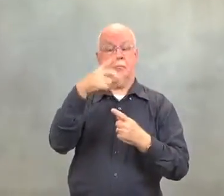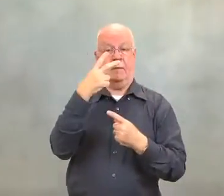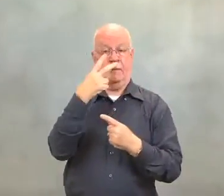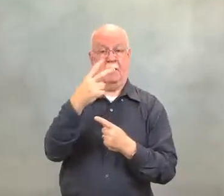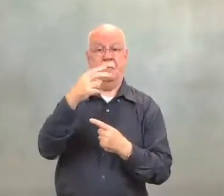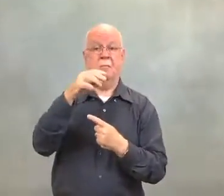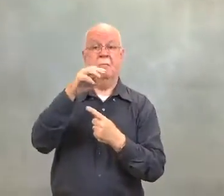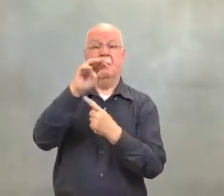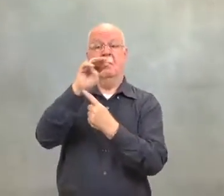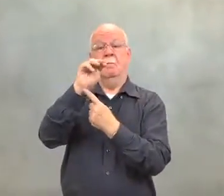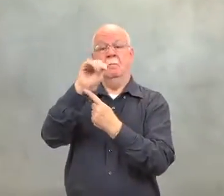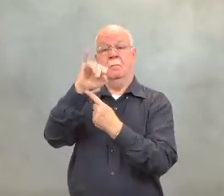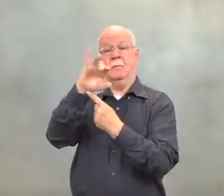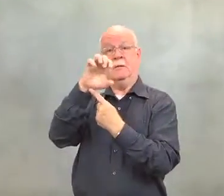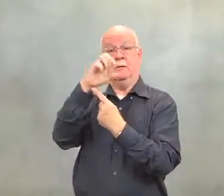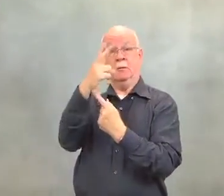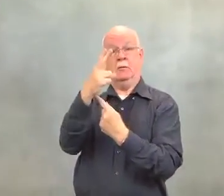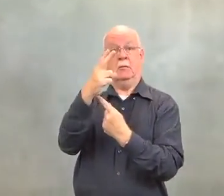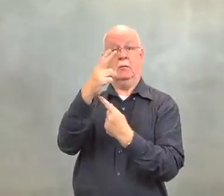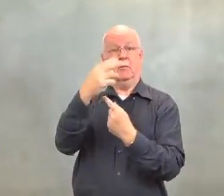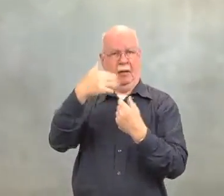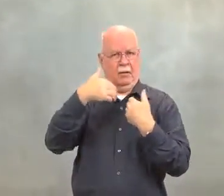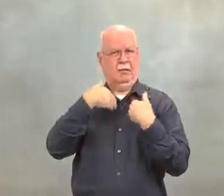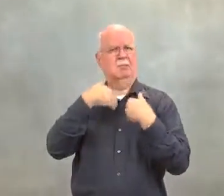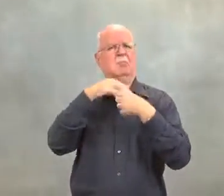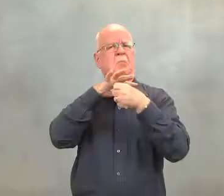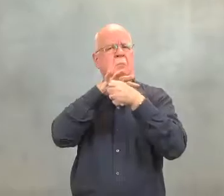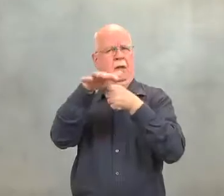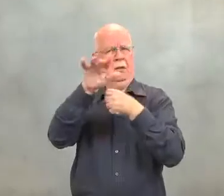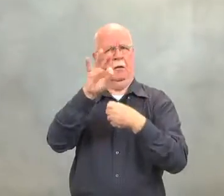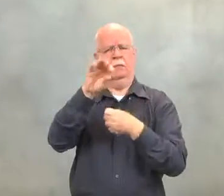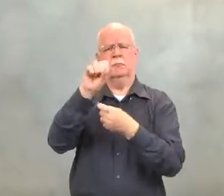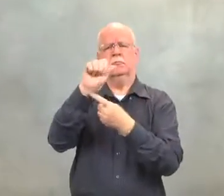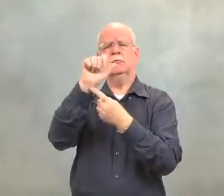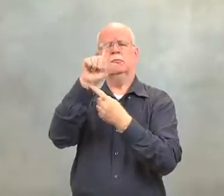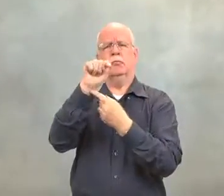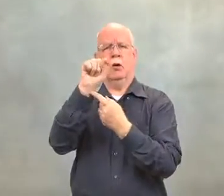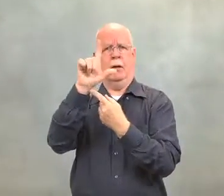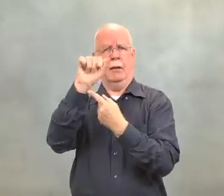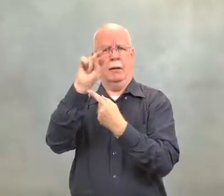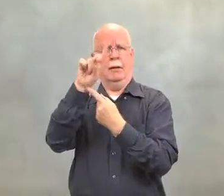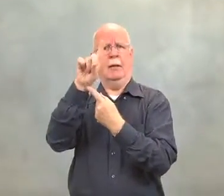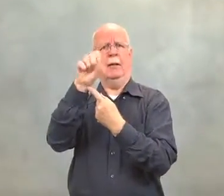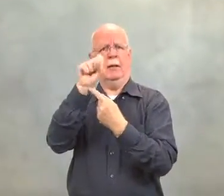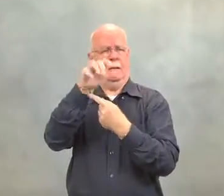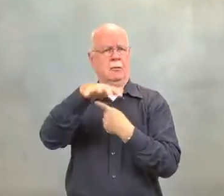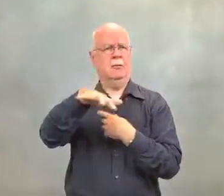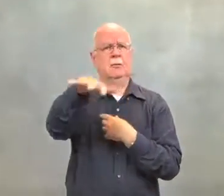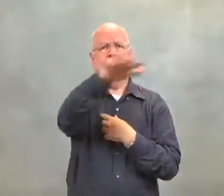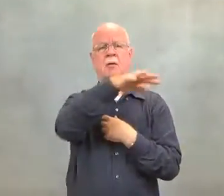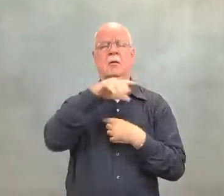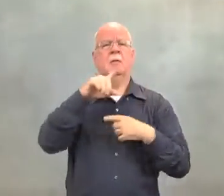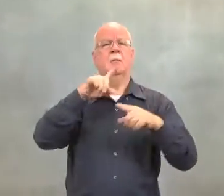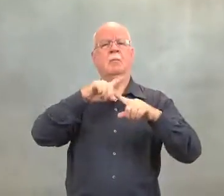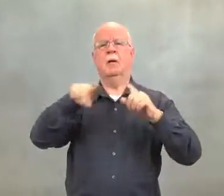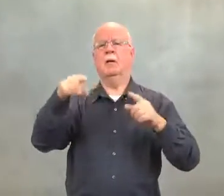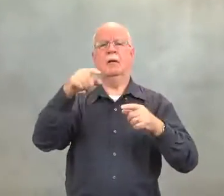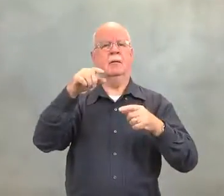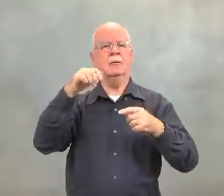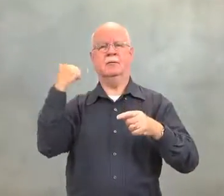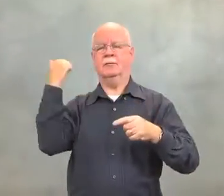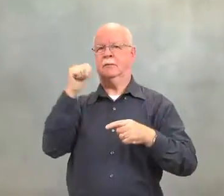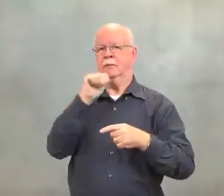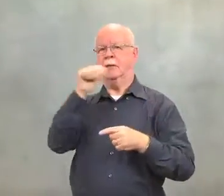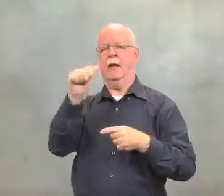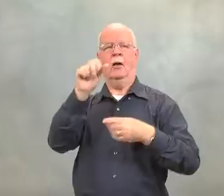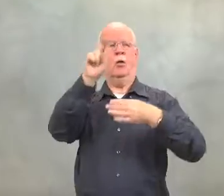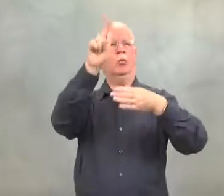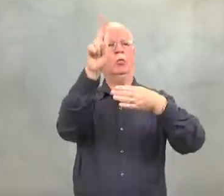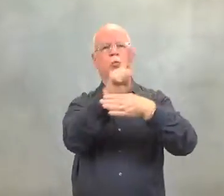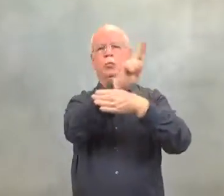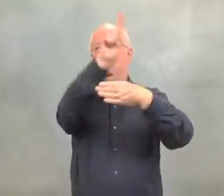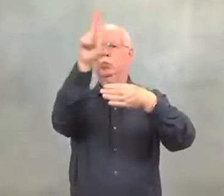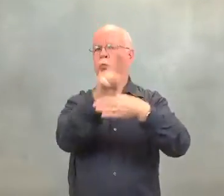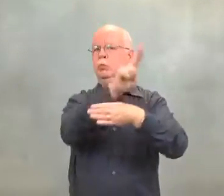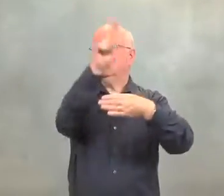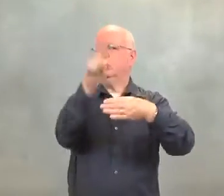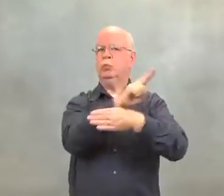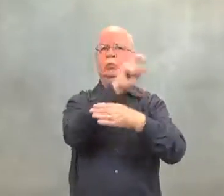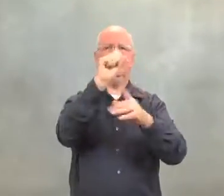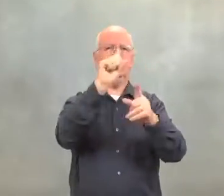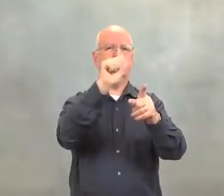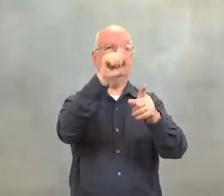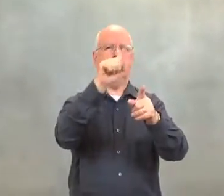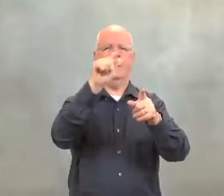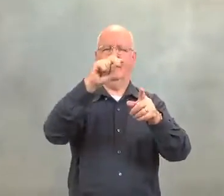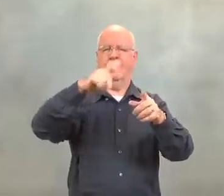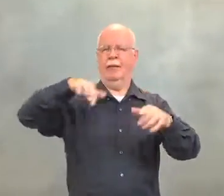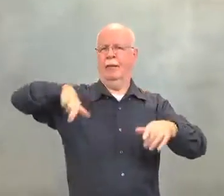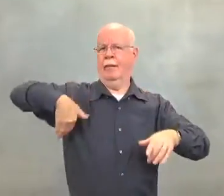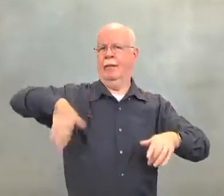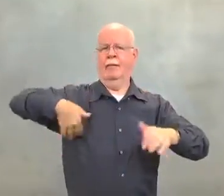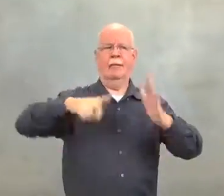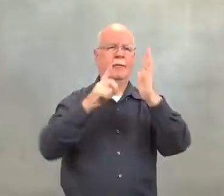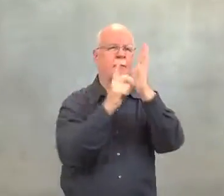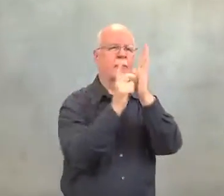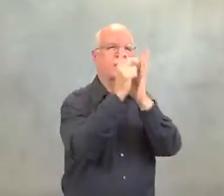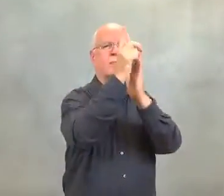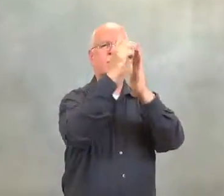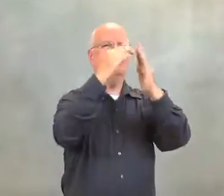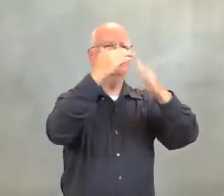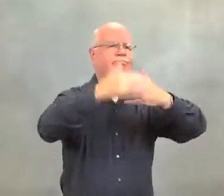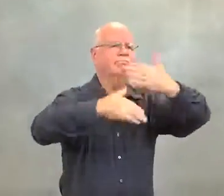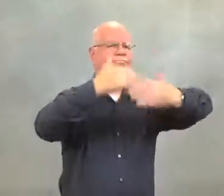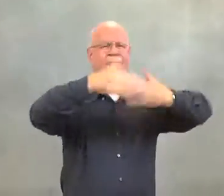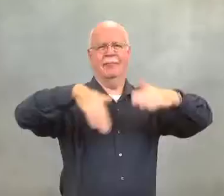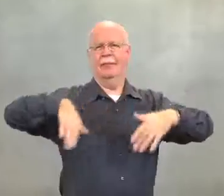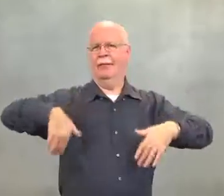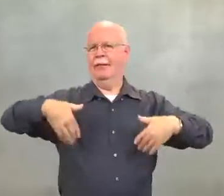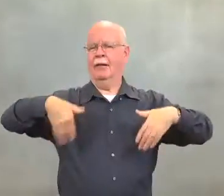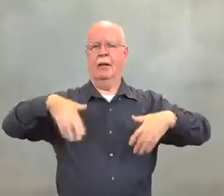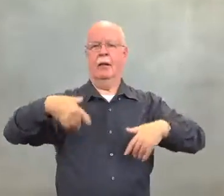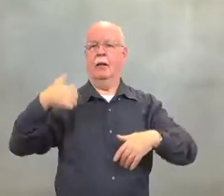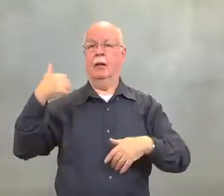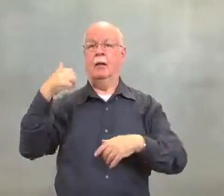Michigan had a lot of salt lands, but they weren't being utilized.